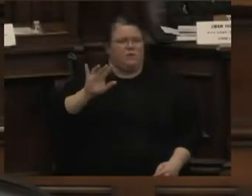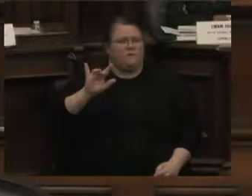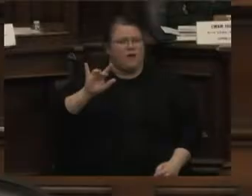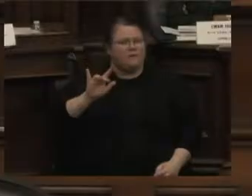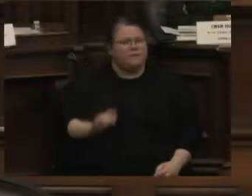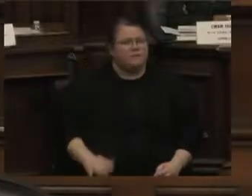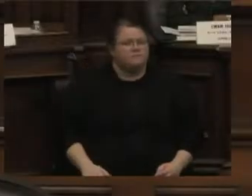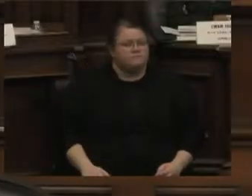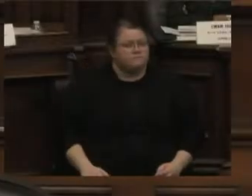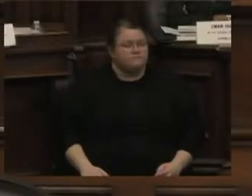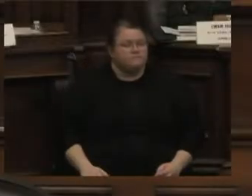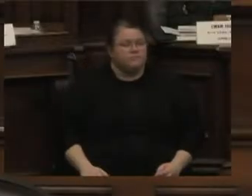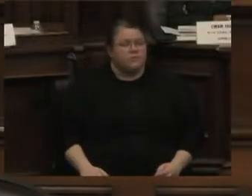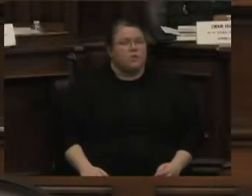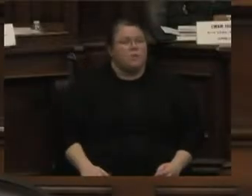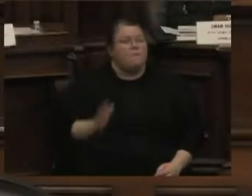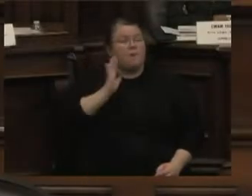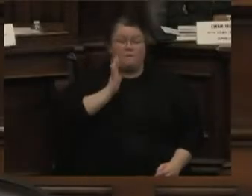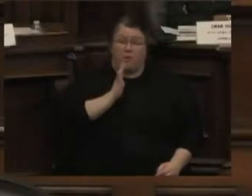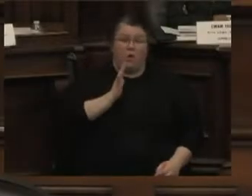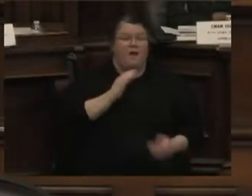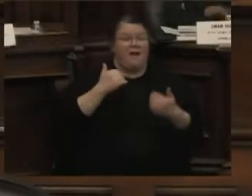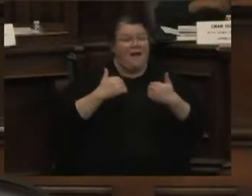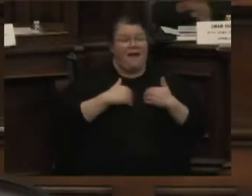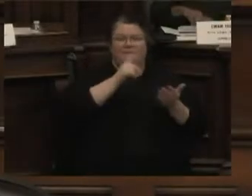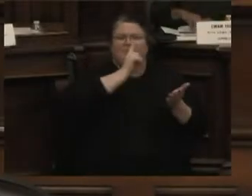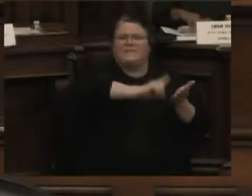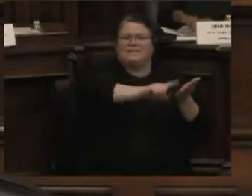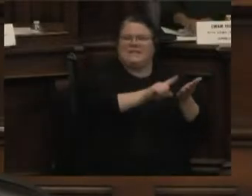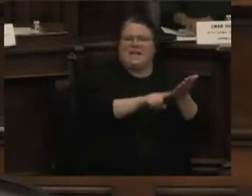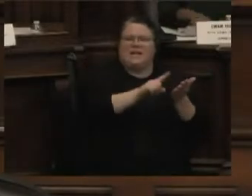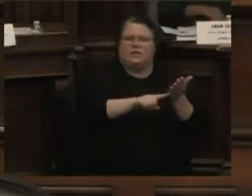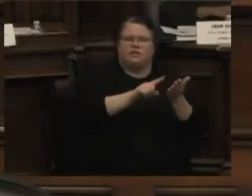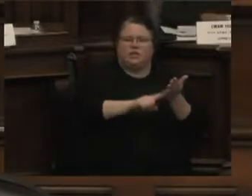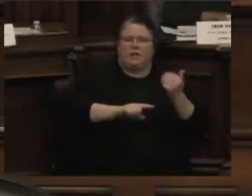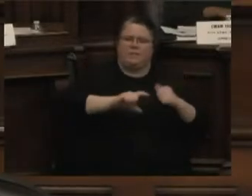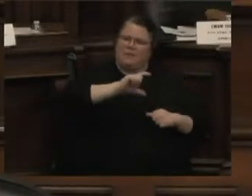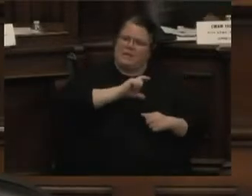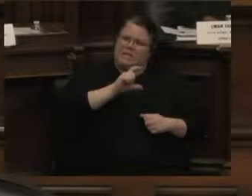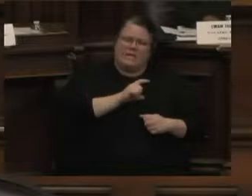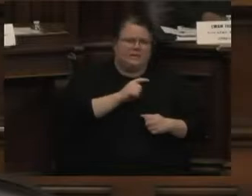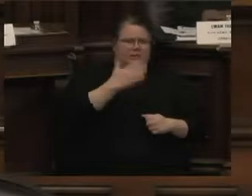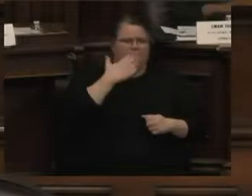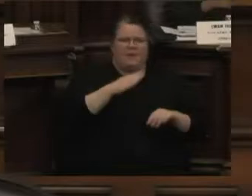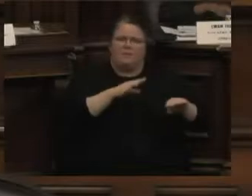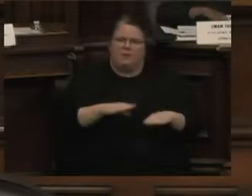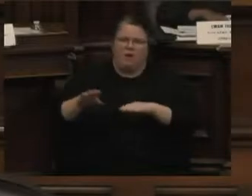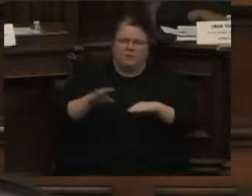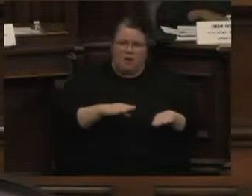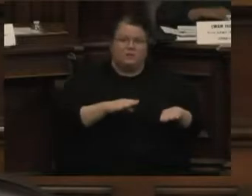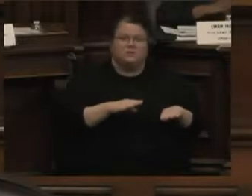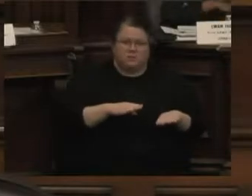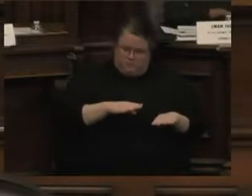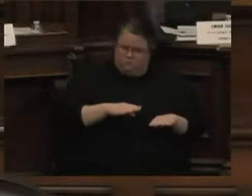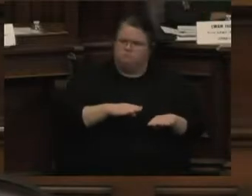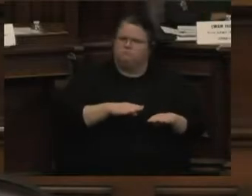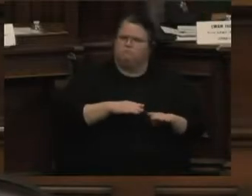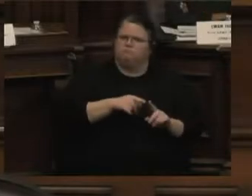realize that on April 20th 28th of 2025, we lost our ability to